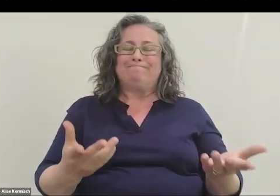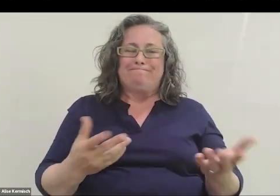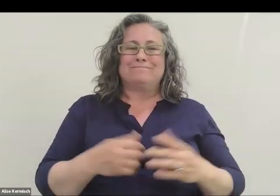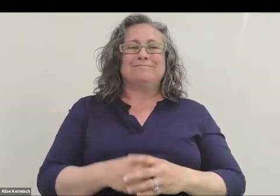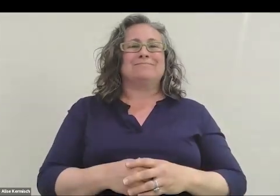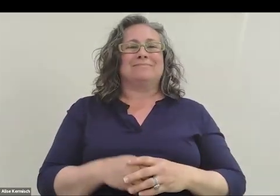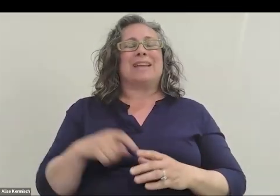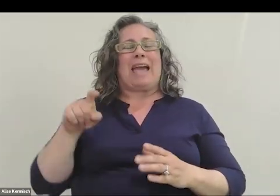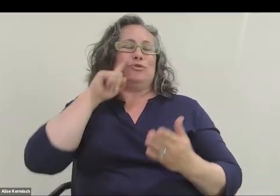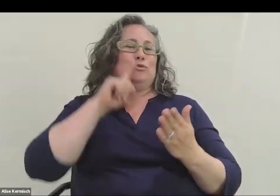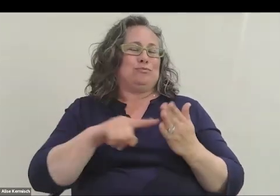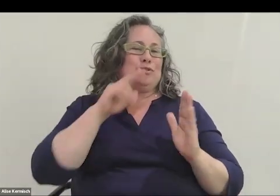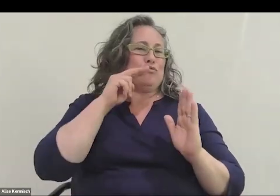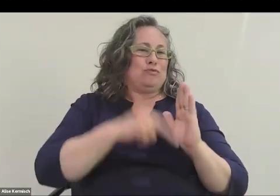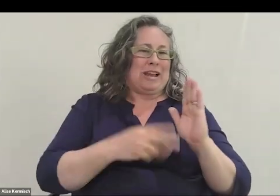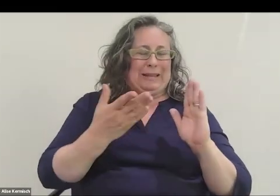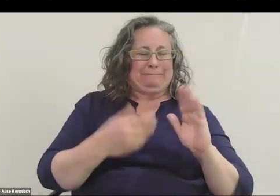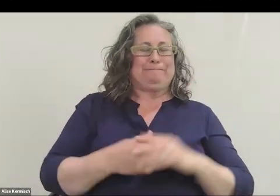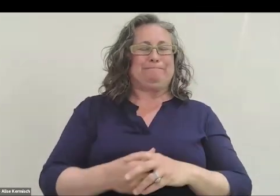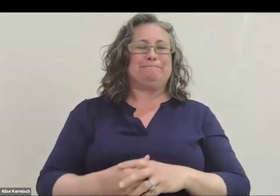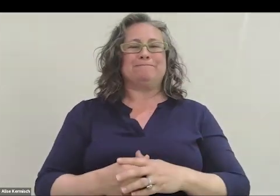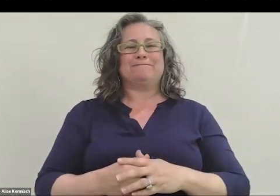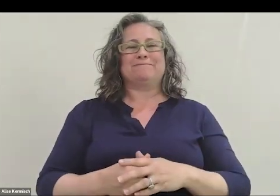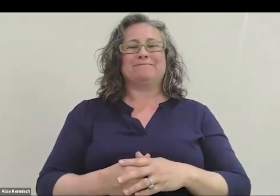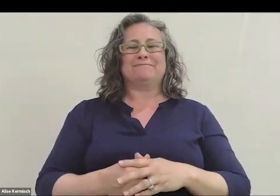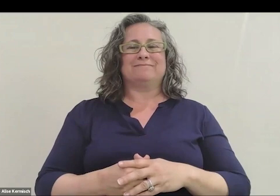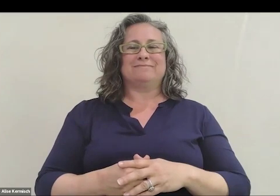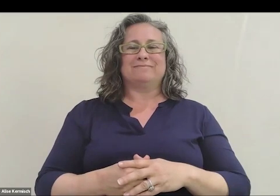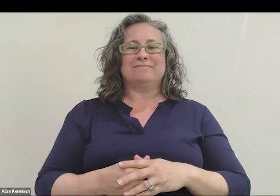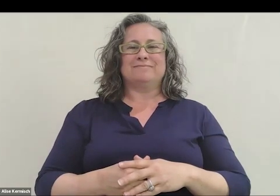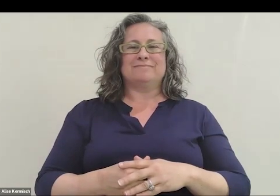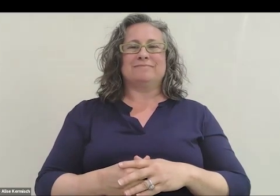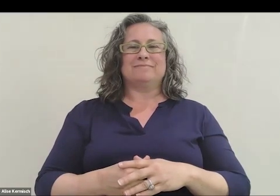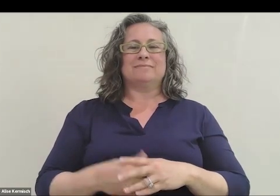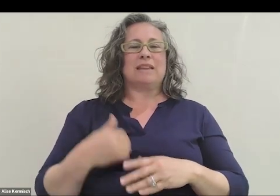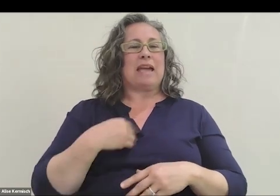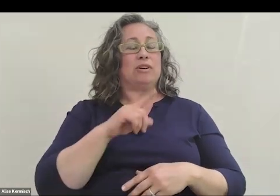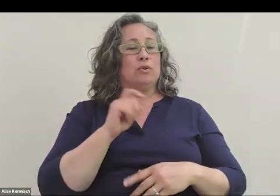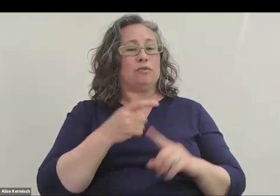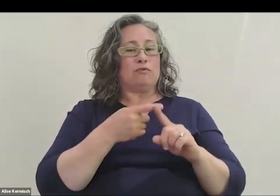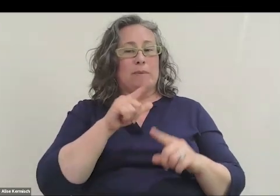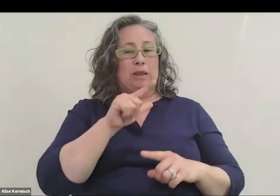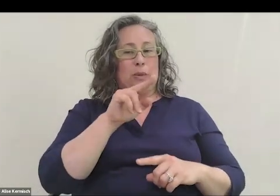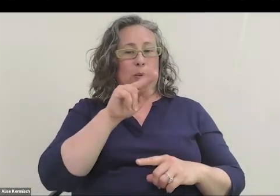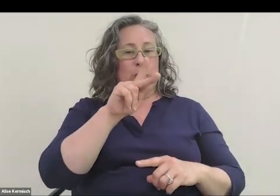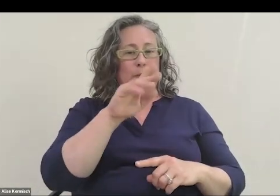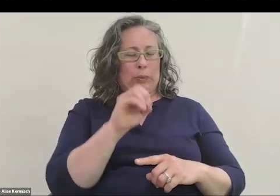Yes, you got to check it out. It's great. Thank you. We have a question here from Luke,